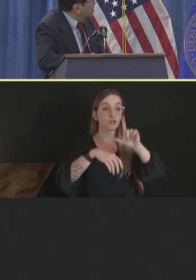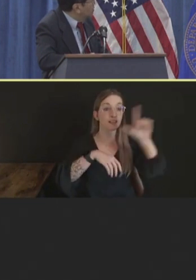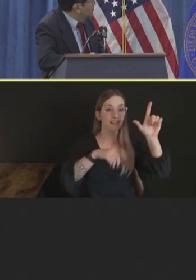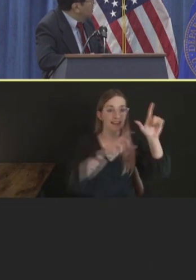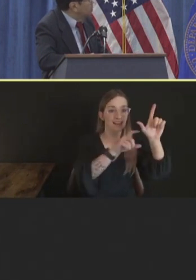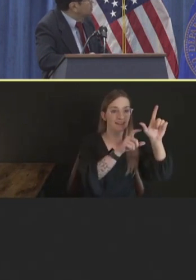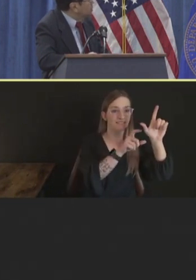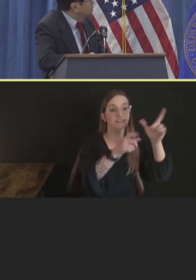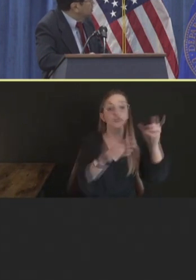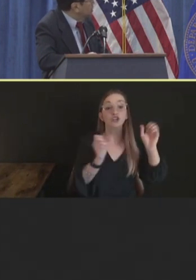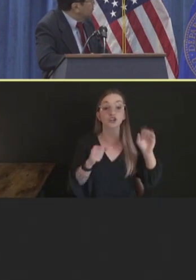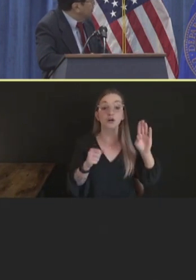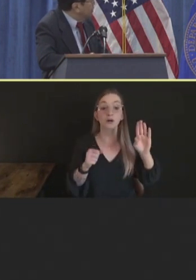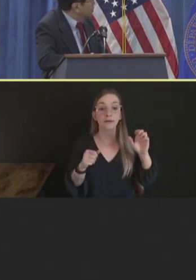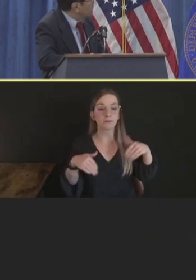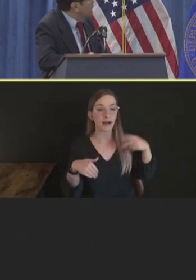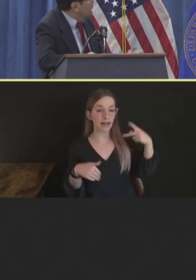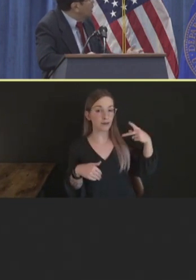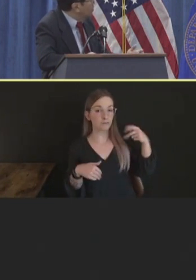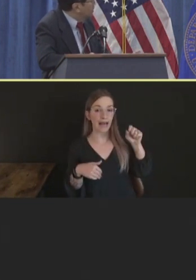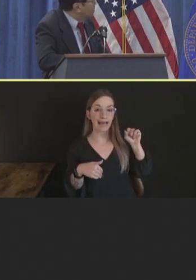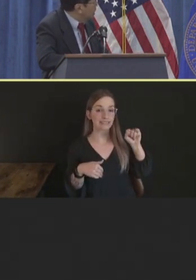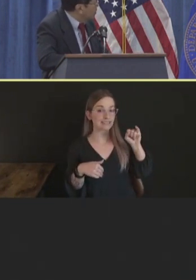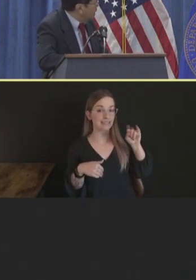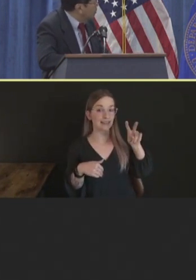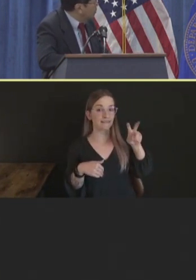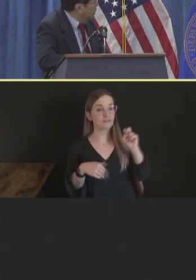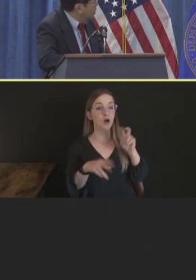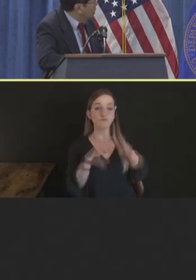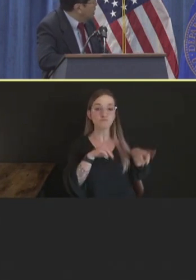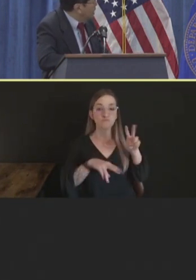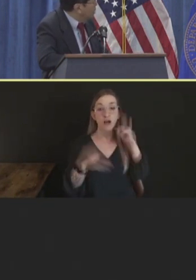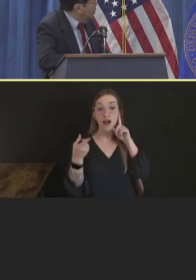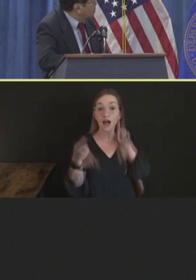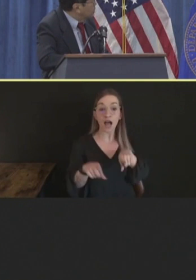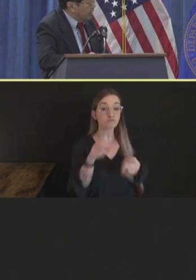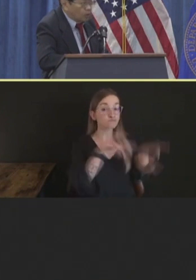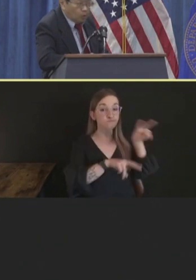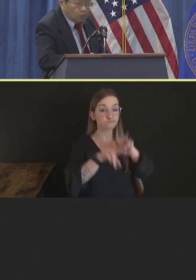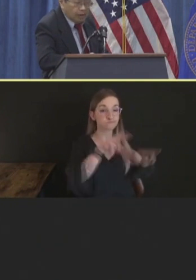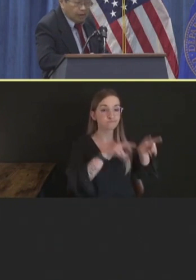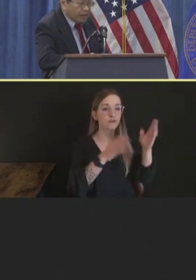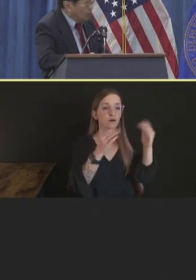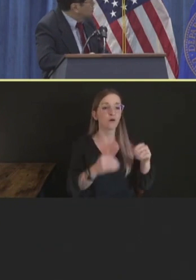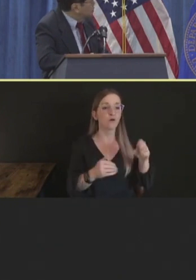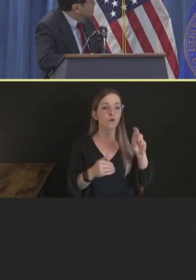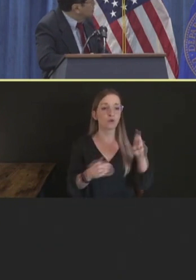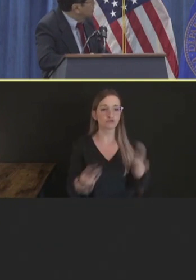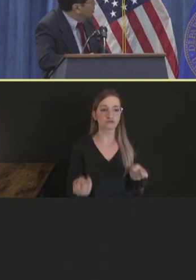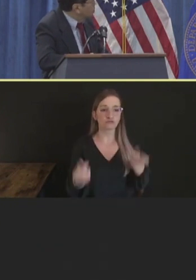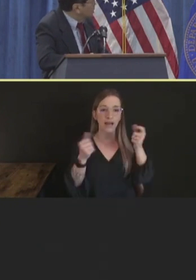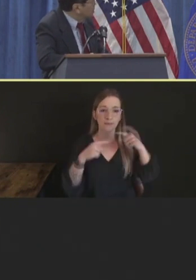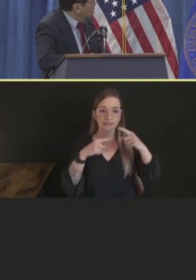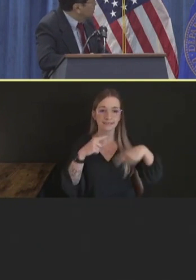surveillance to systems like VAERS, via by rapid cycle analysis in the large link data